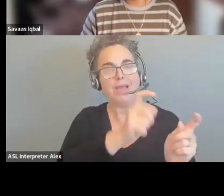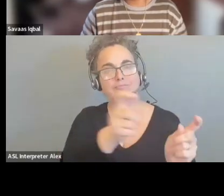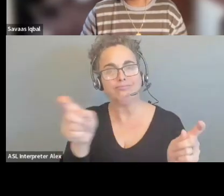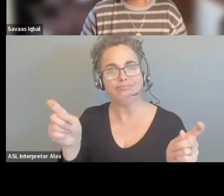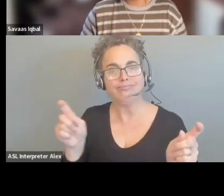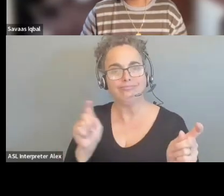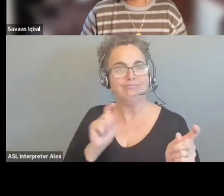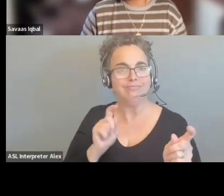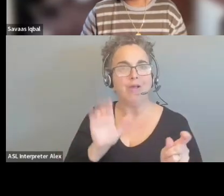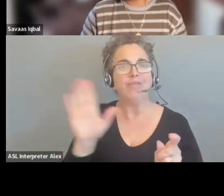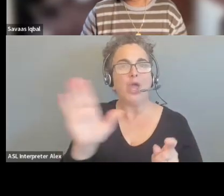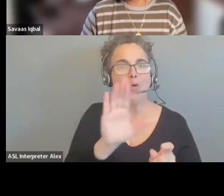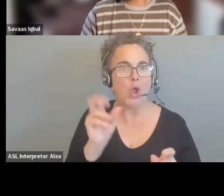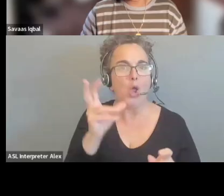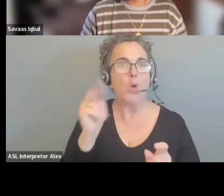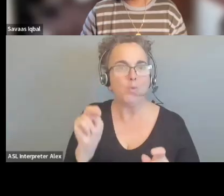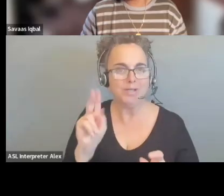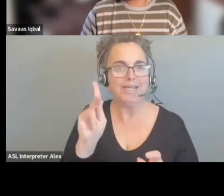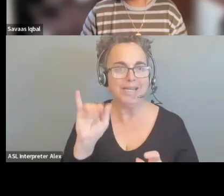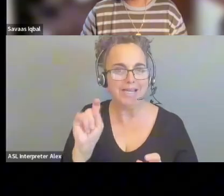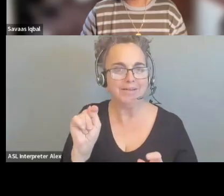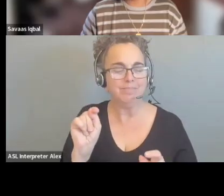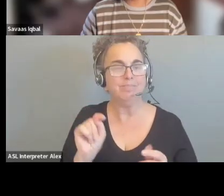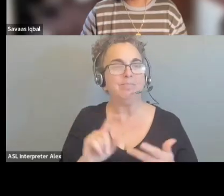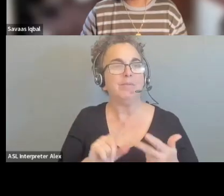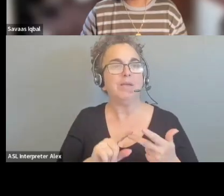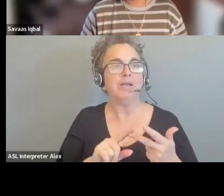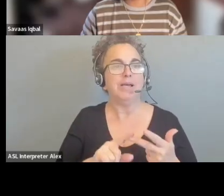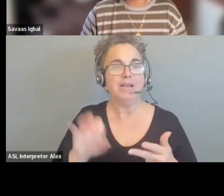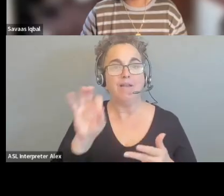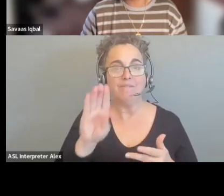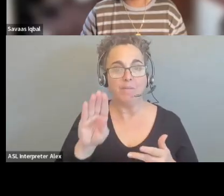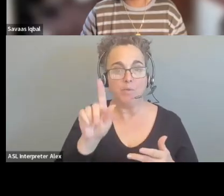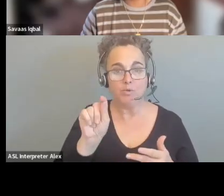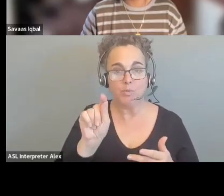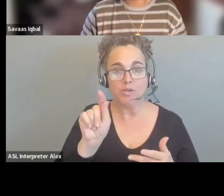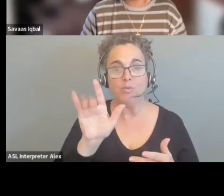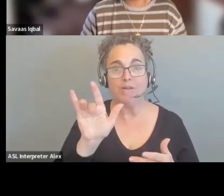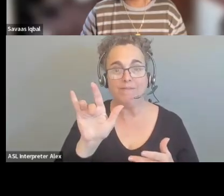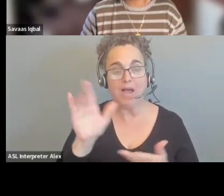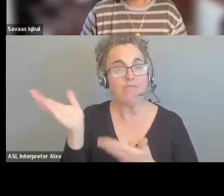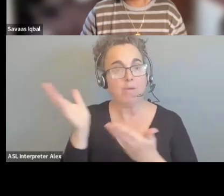In February 2025, I brought this project to Cornell Assistive Technologies